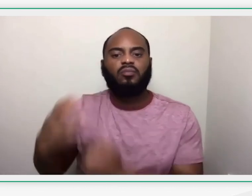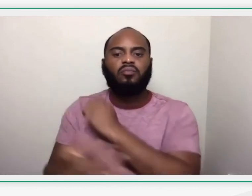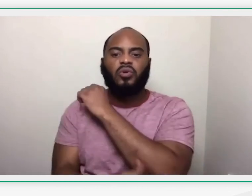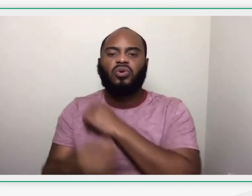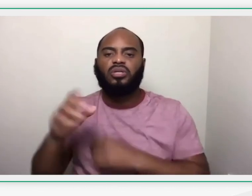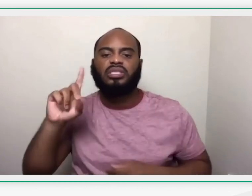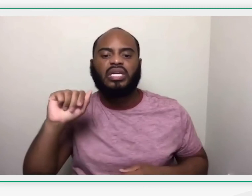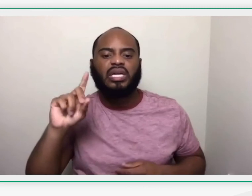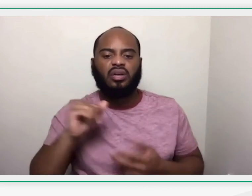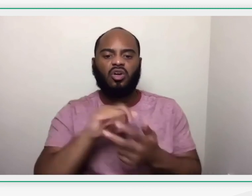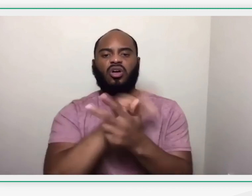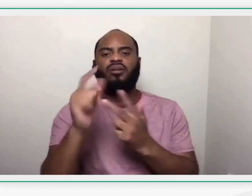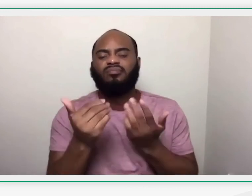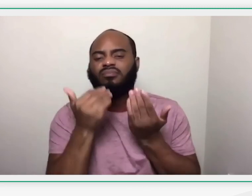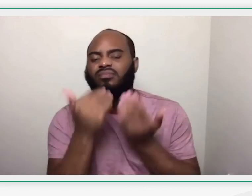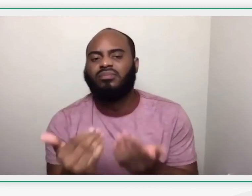Grit, Leaders, and Rich Dad Poor Dad.